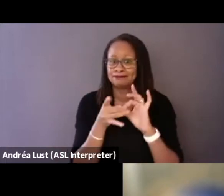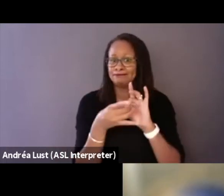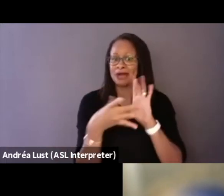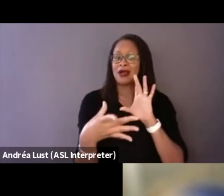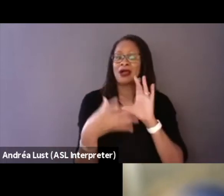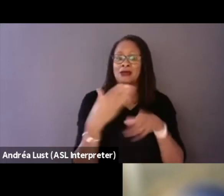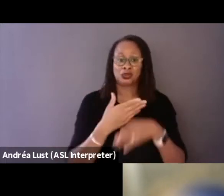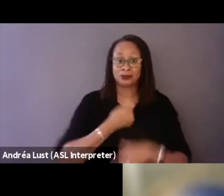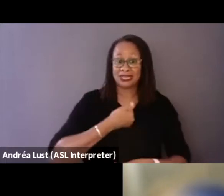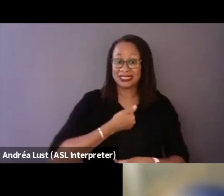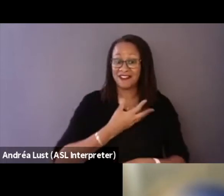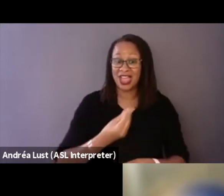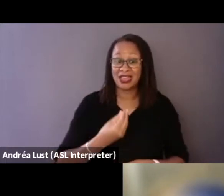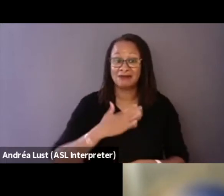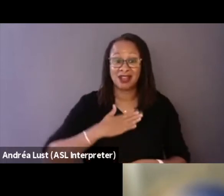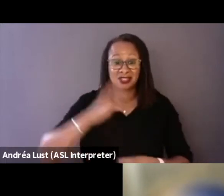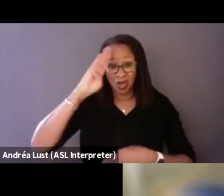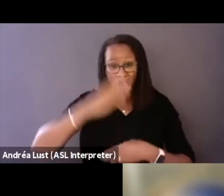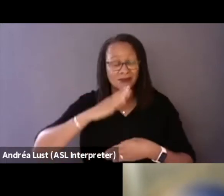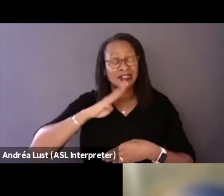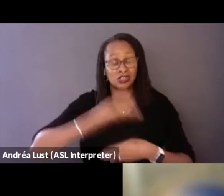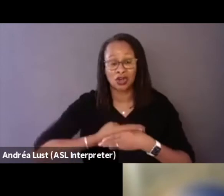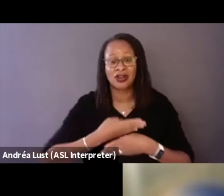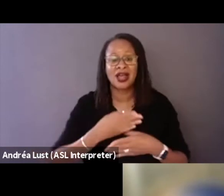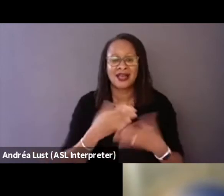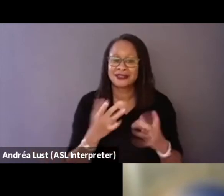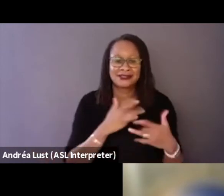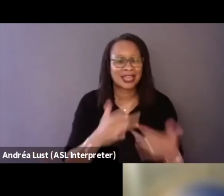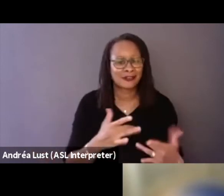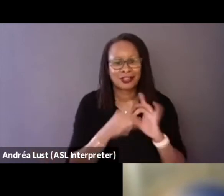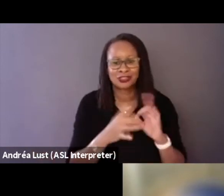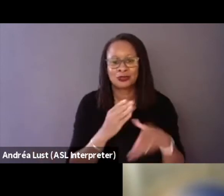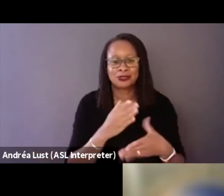this classic relationship between parent and child. I also think that's that that's happening